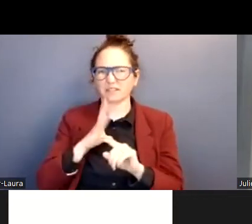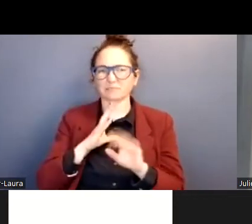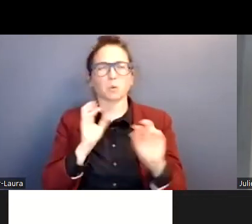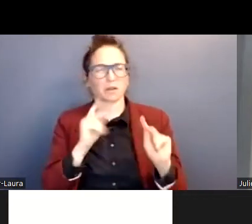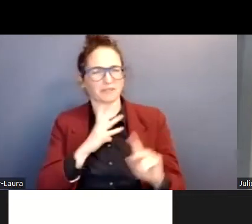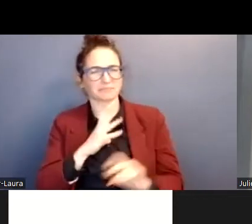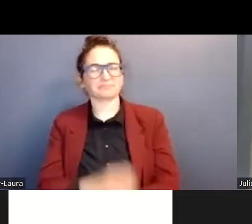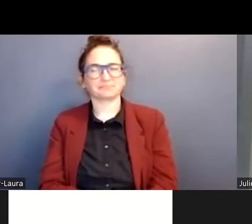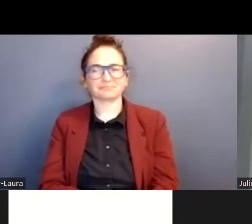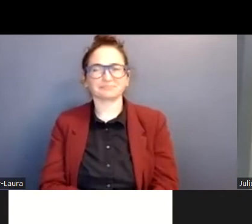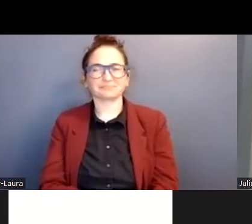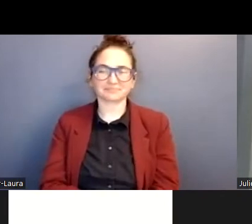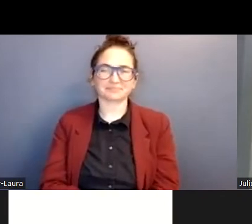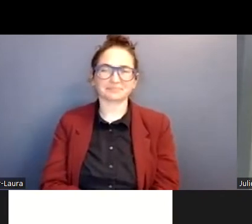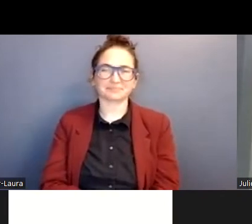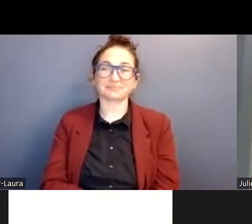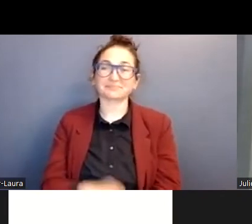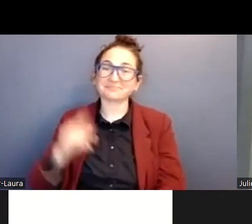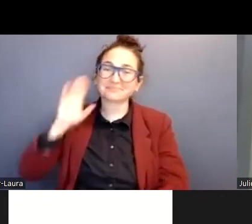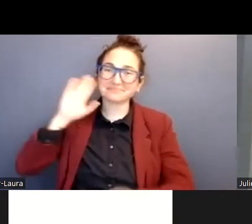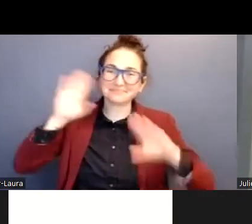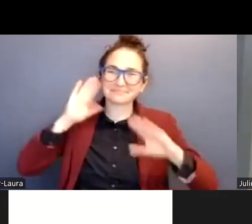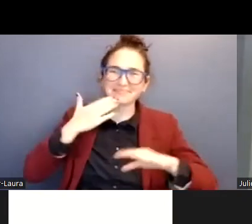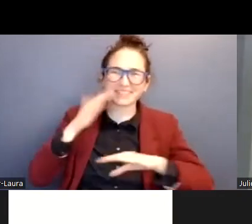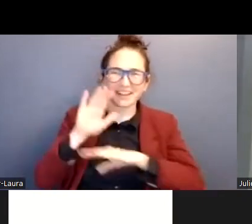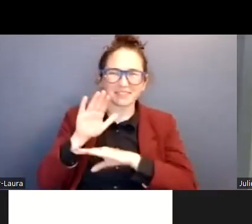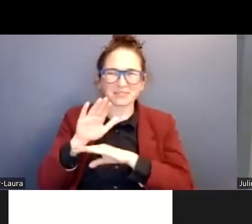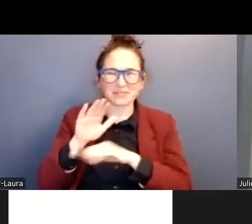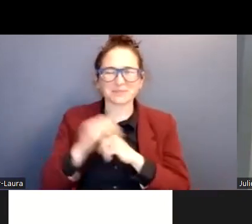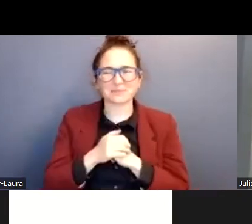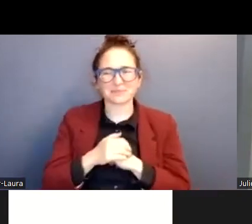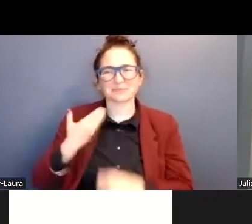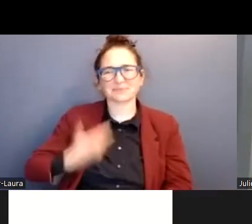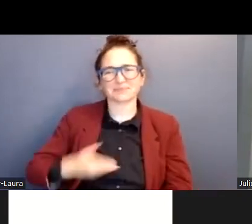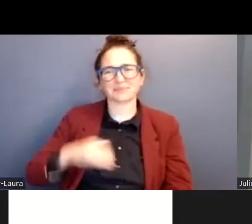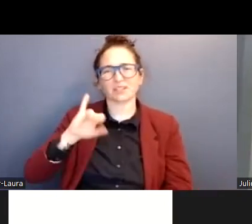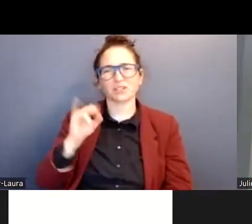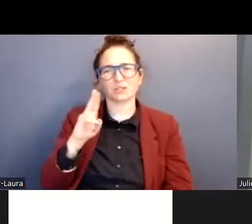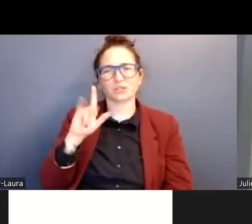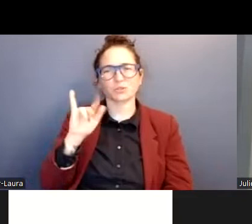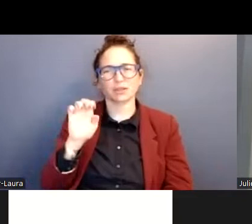Julie Snyder: Okay, great. Good afternoon, everybody. My name is Julie Snyder. I am a white woman